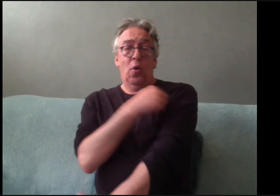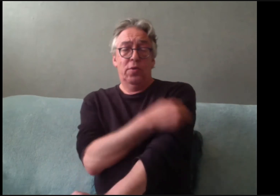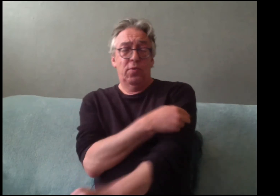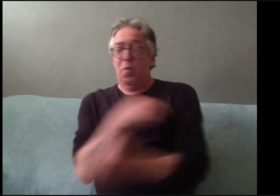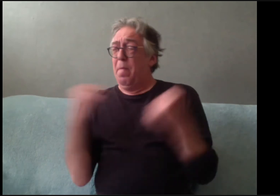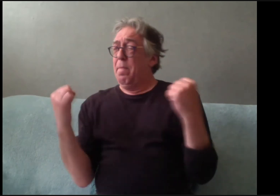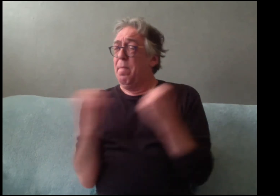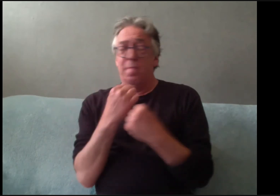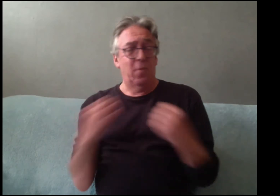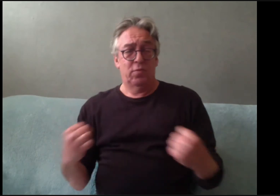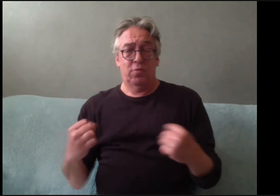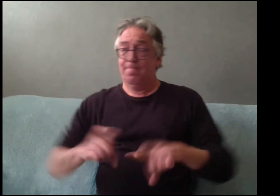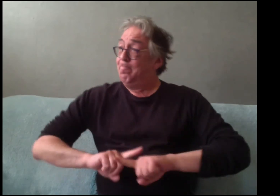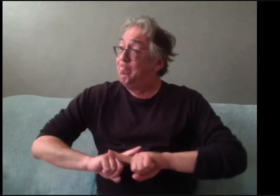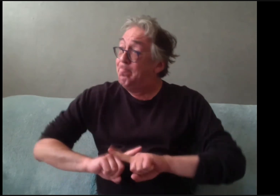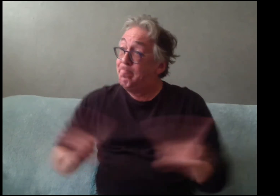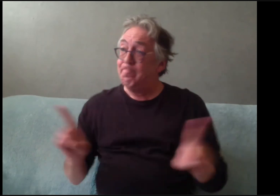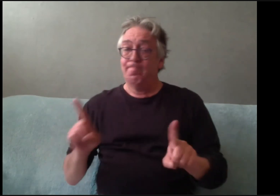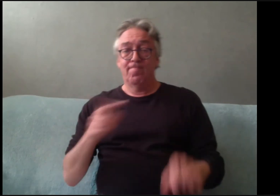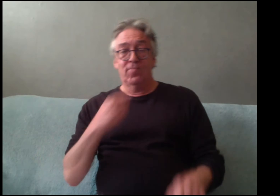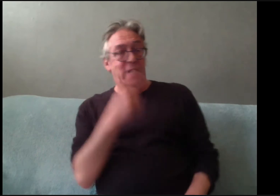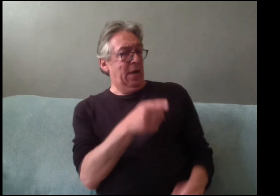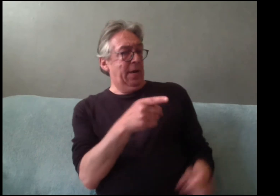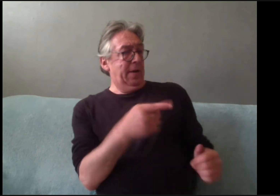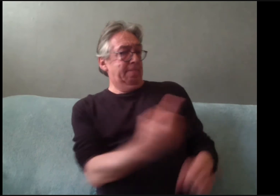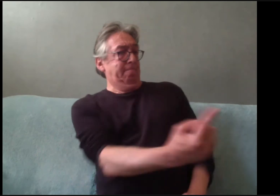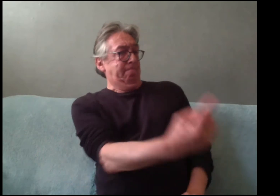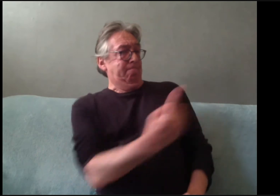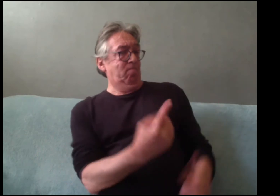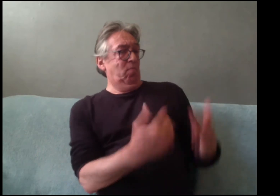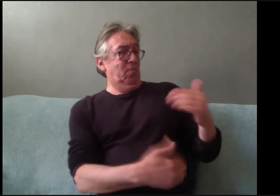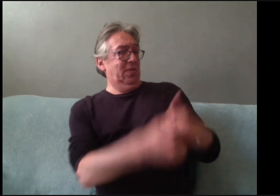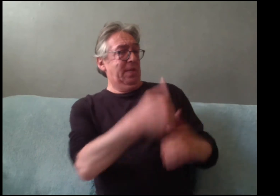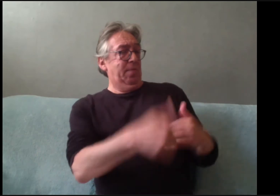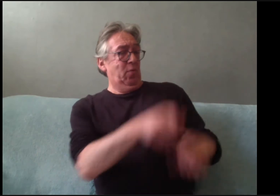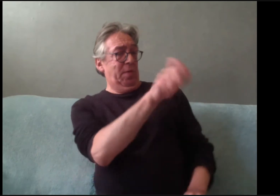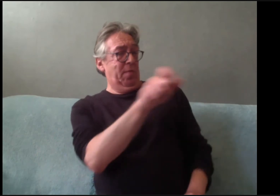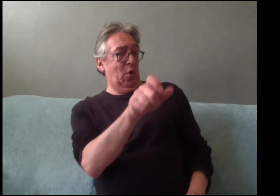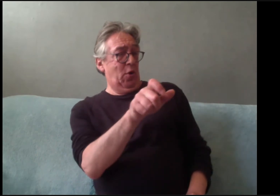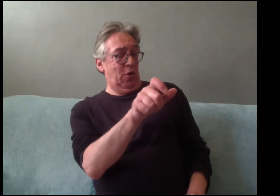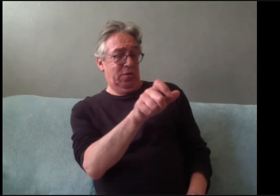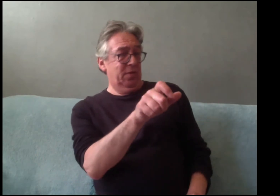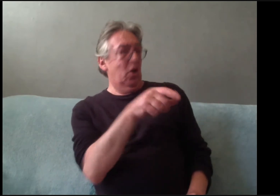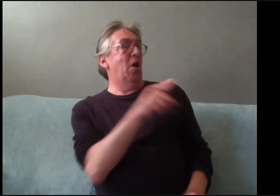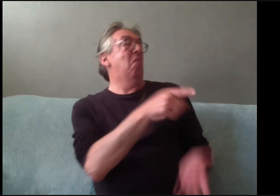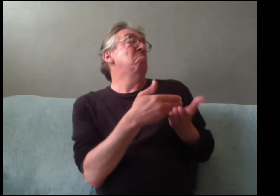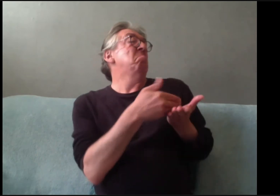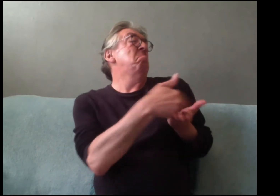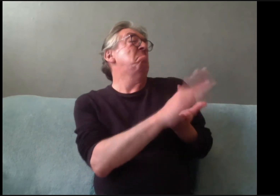whether we're talking about resuscitation or simple hospitalization."